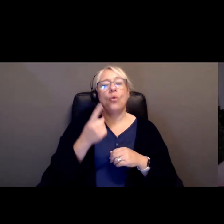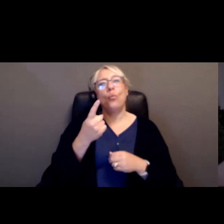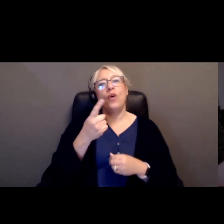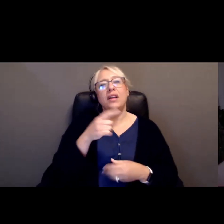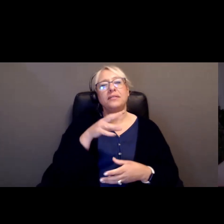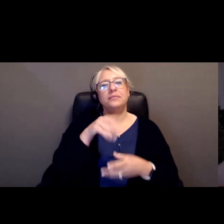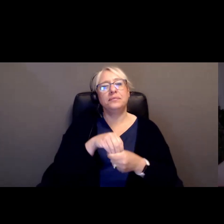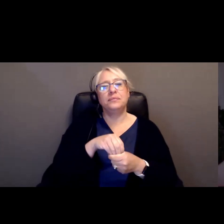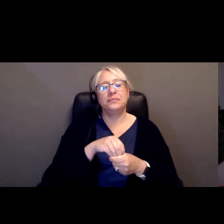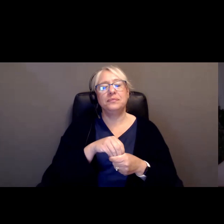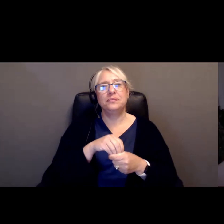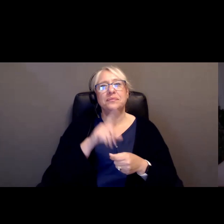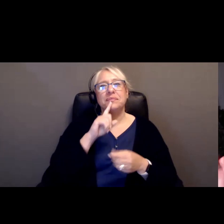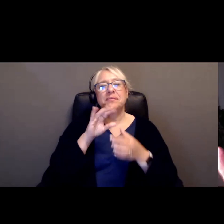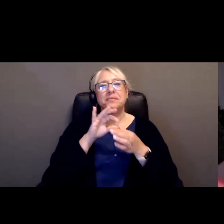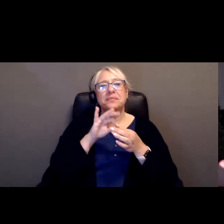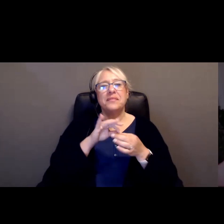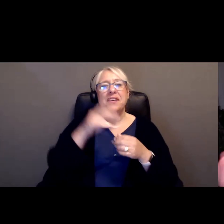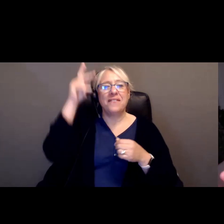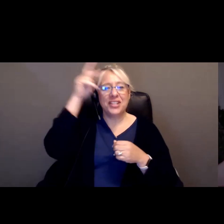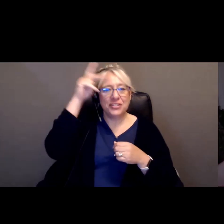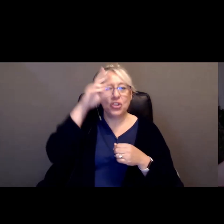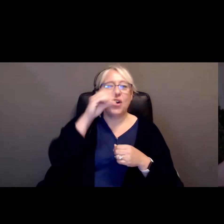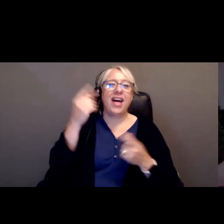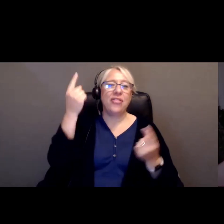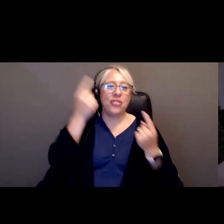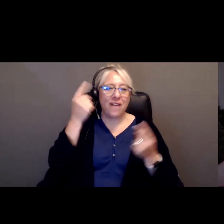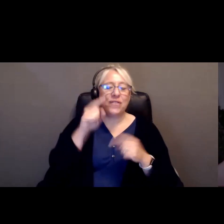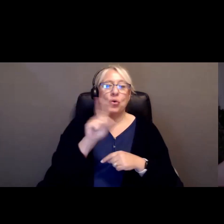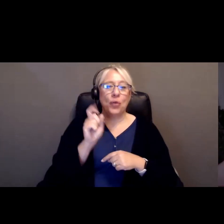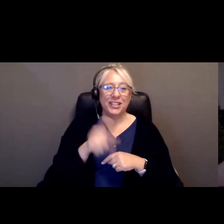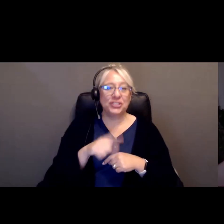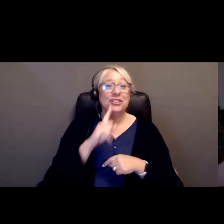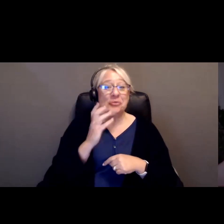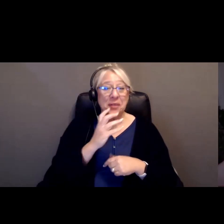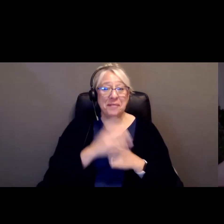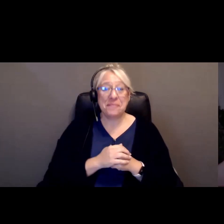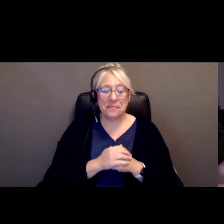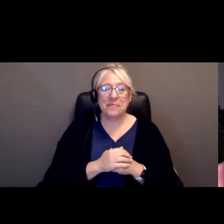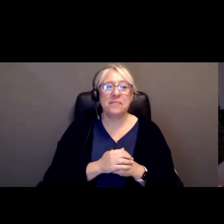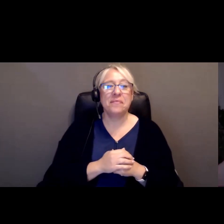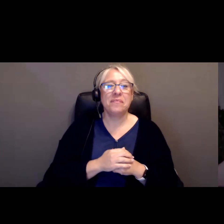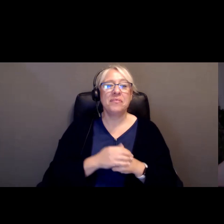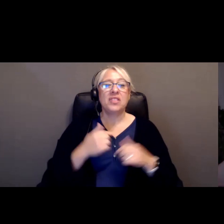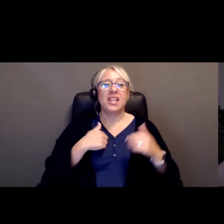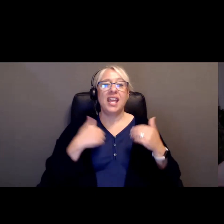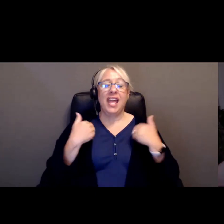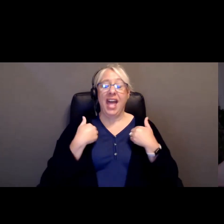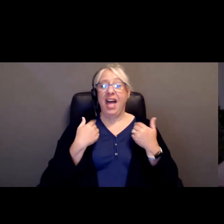philosophical and incredibly thoughtful question. I do have a very practical question I think for